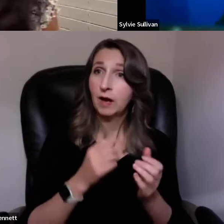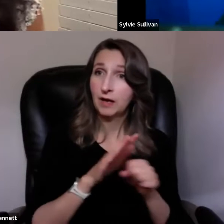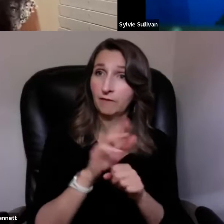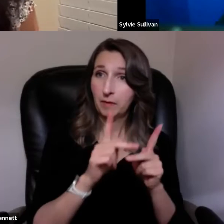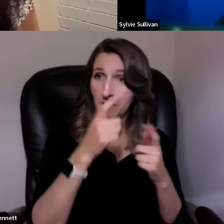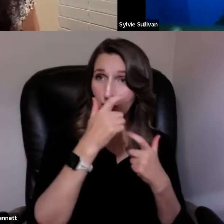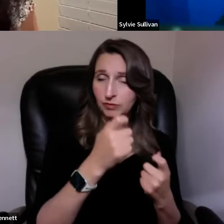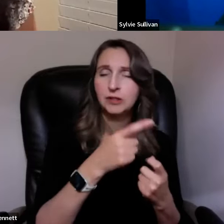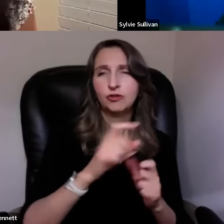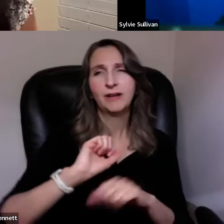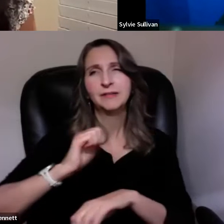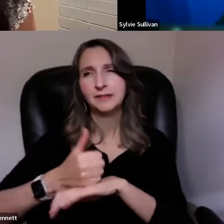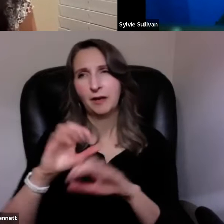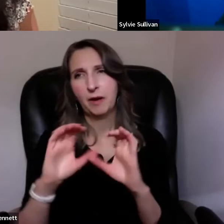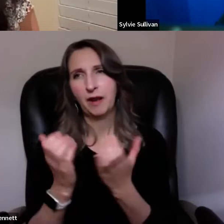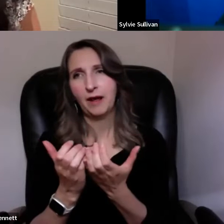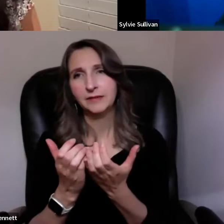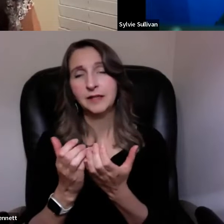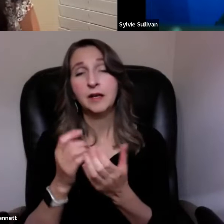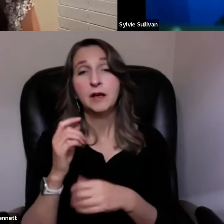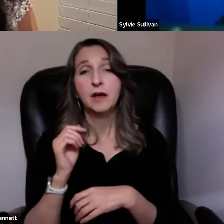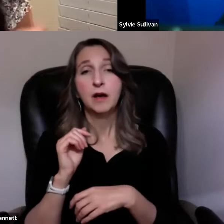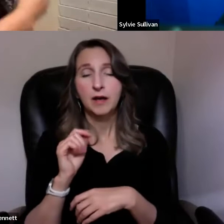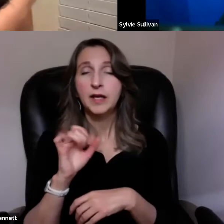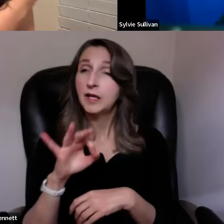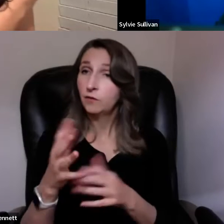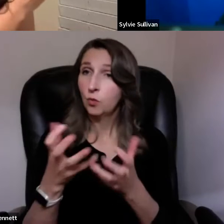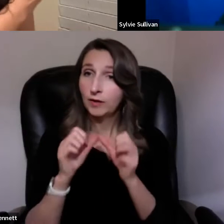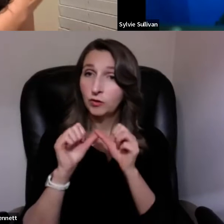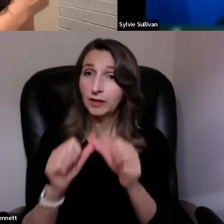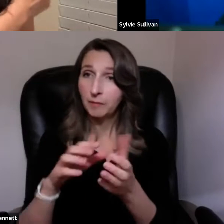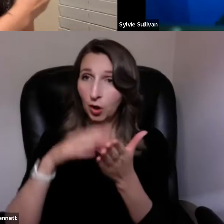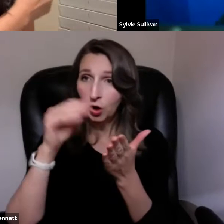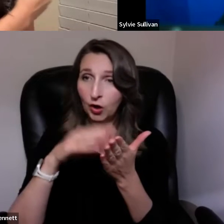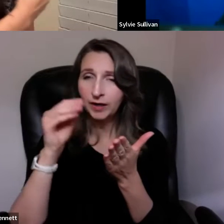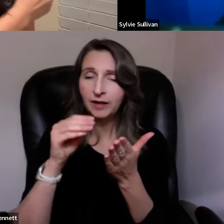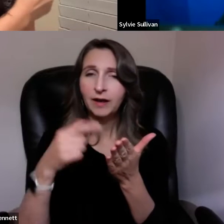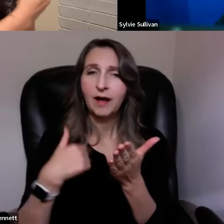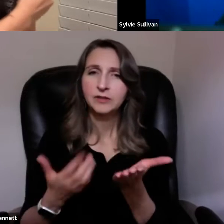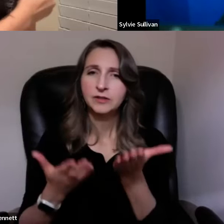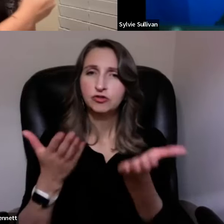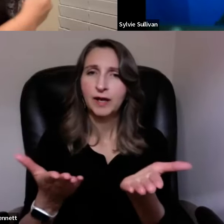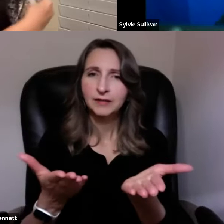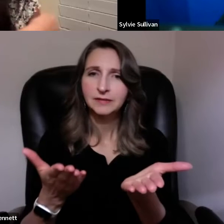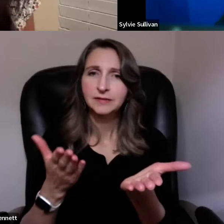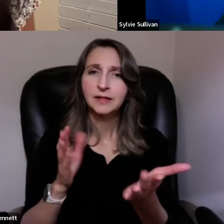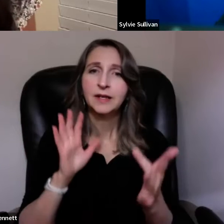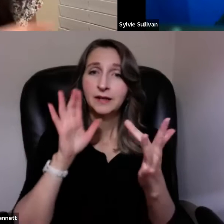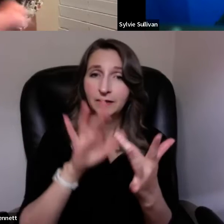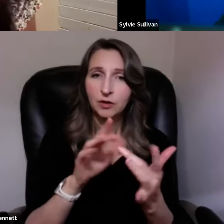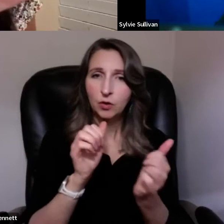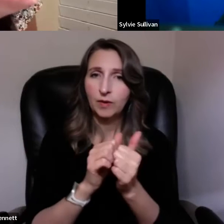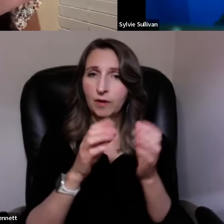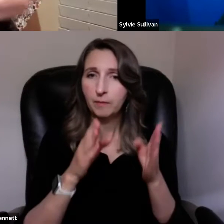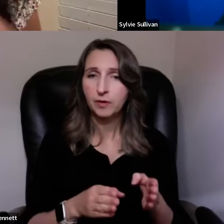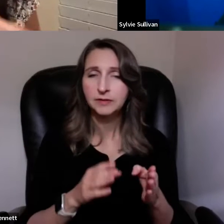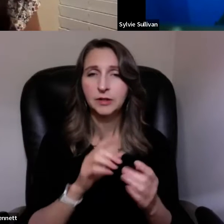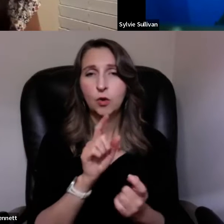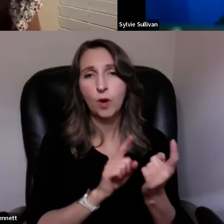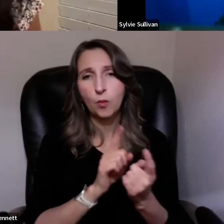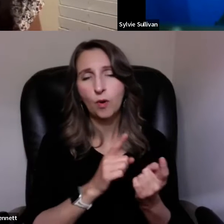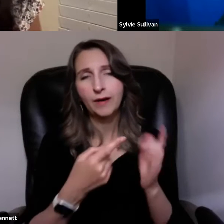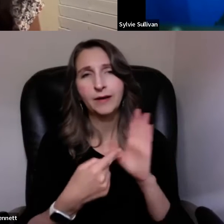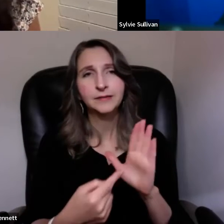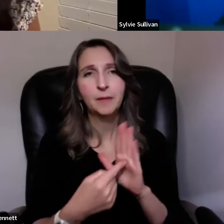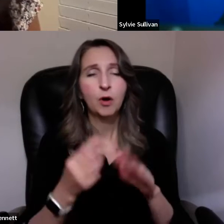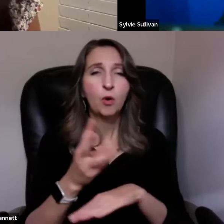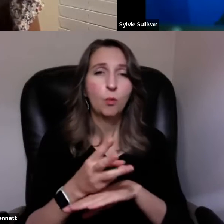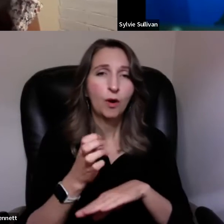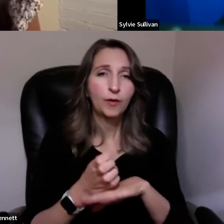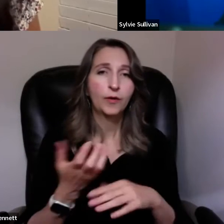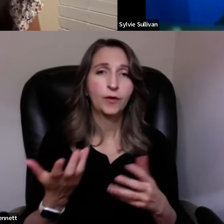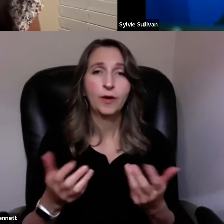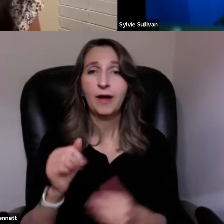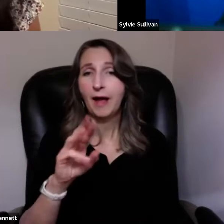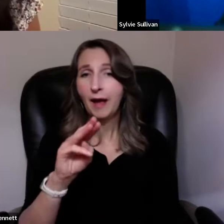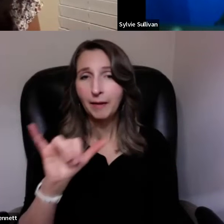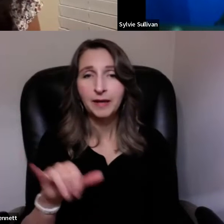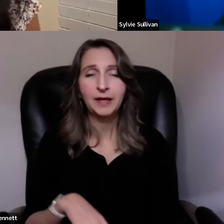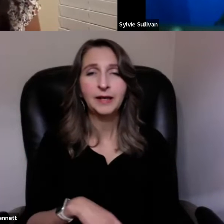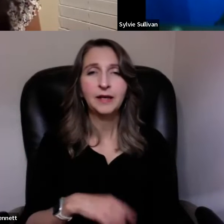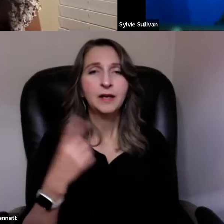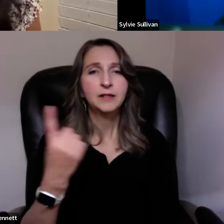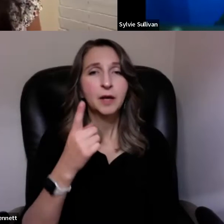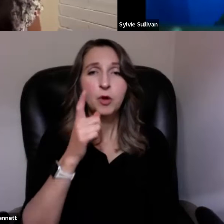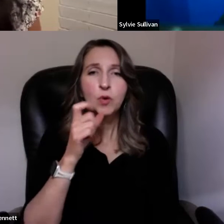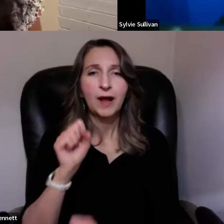But in the meantime, if you are wanting to continue learning, then I would just suggest with getting with someone that's doing it one on one like Walker or Amy, someone that's able to keep you you know, fresh until that